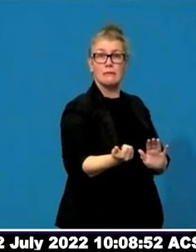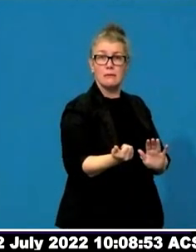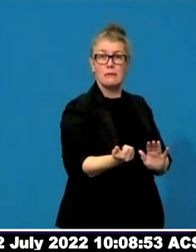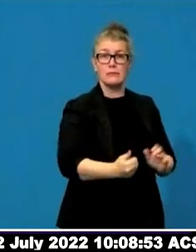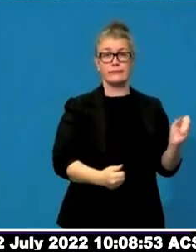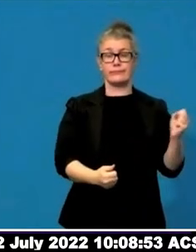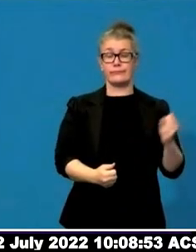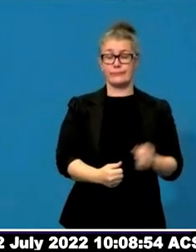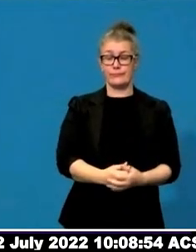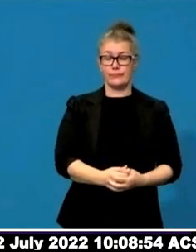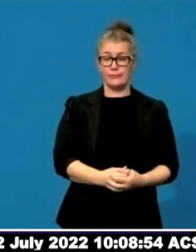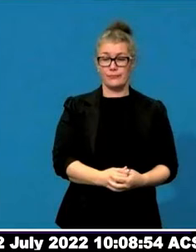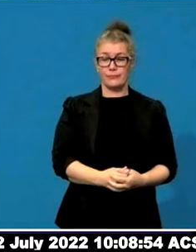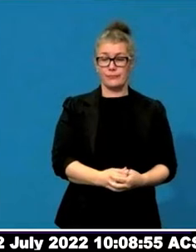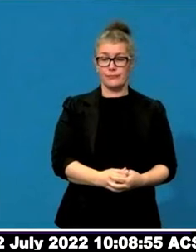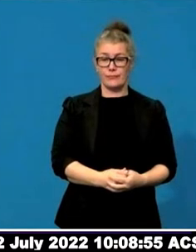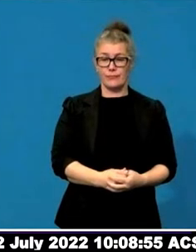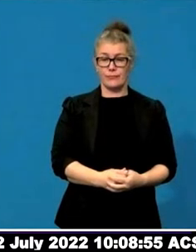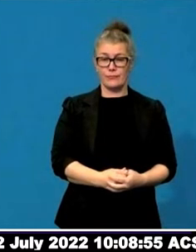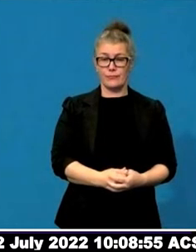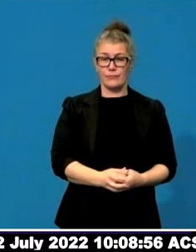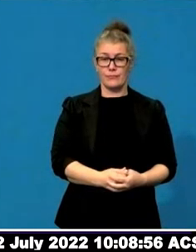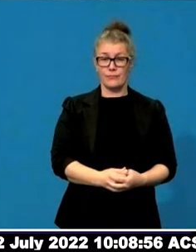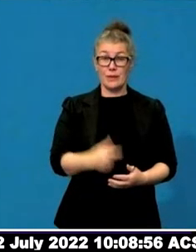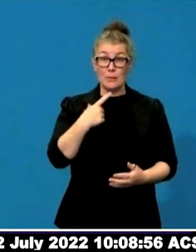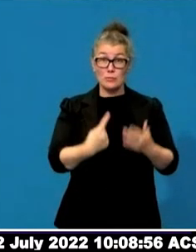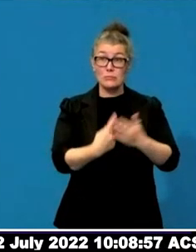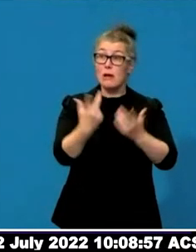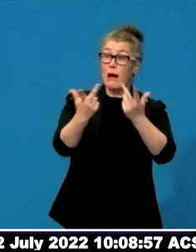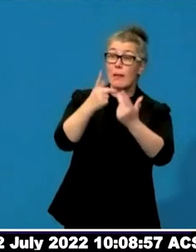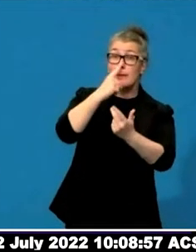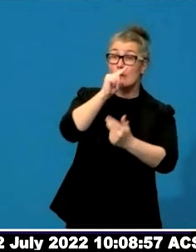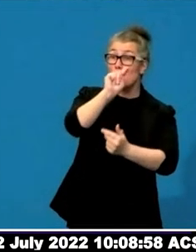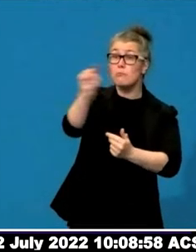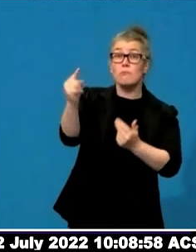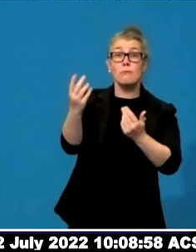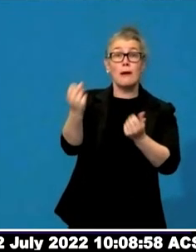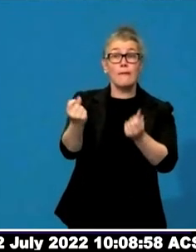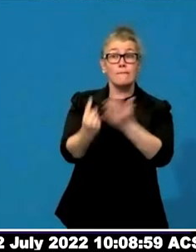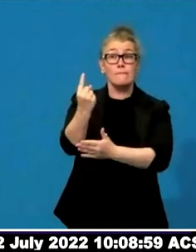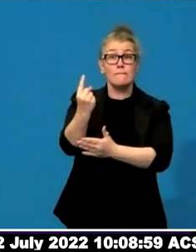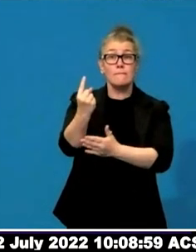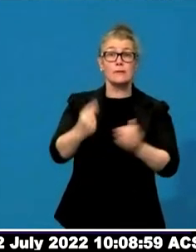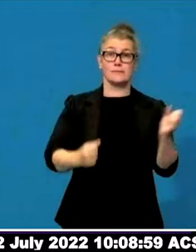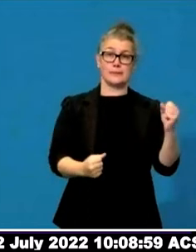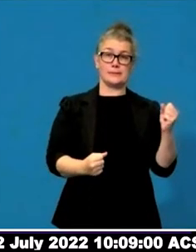And is that because that's happened to other people in Tennant Creek? Em is nodding.